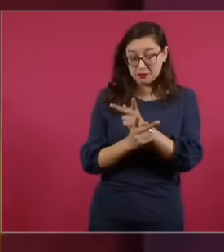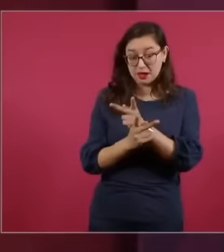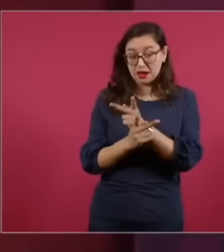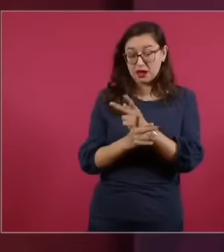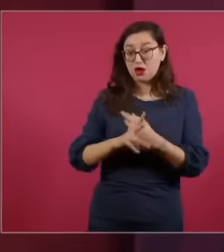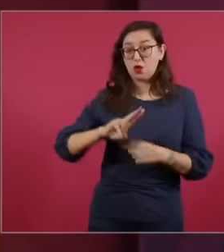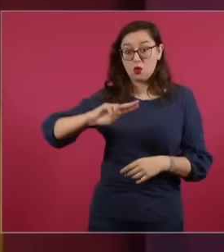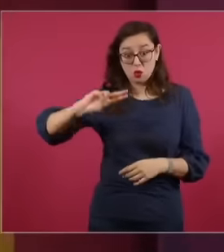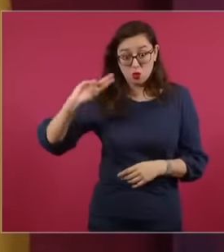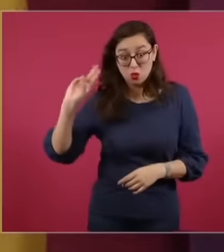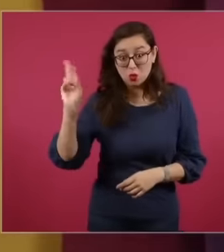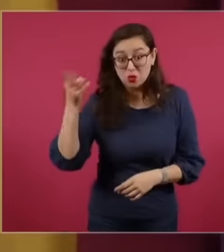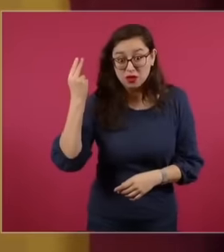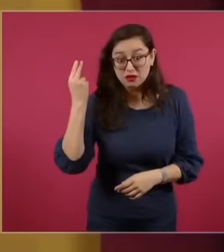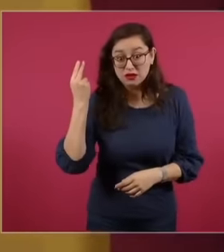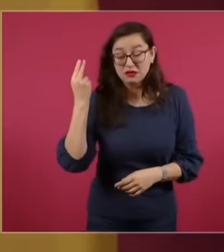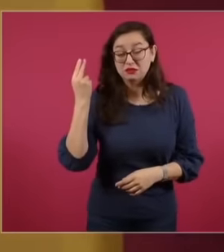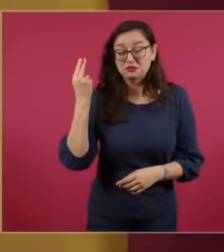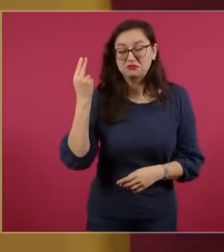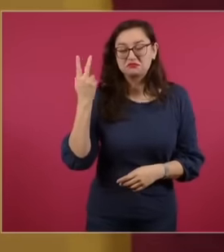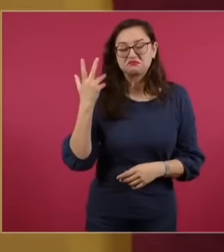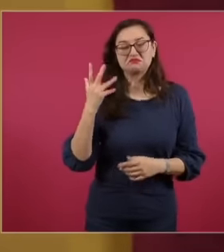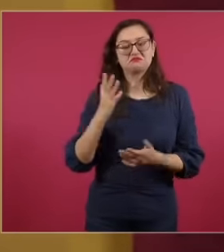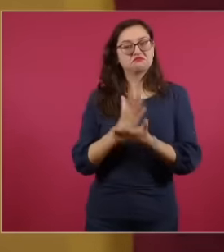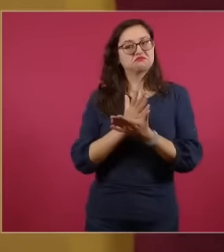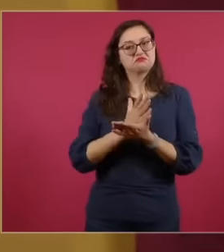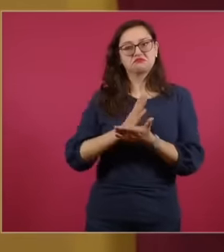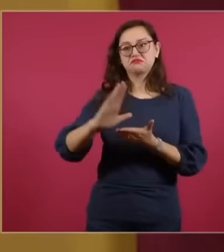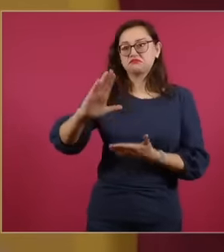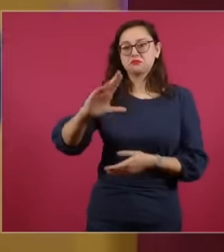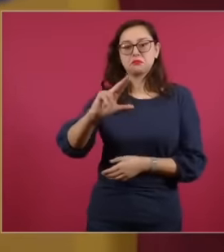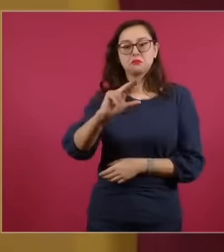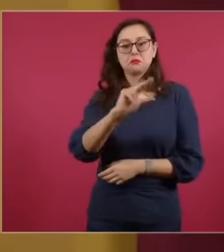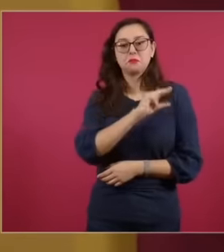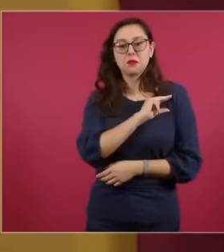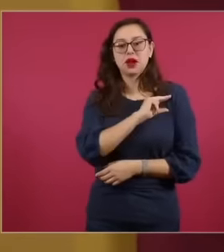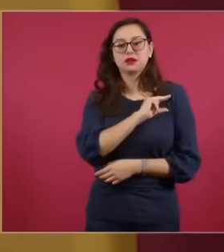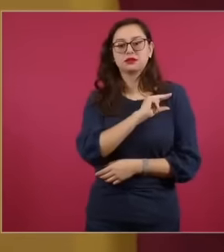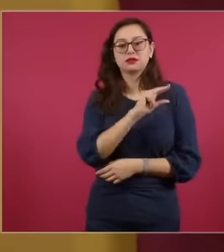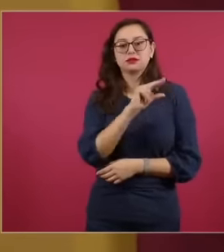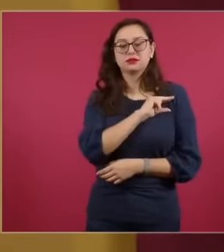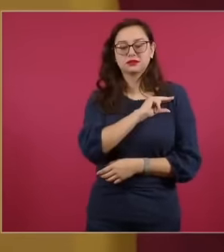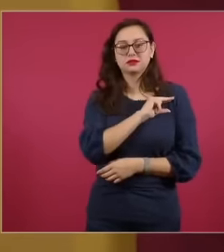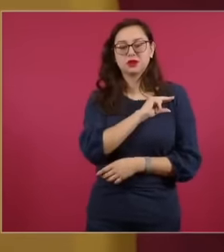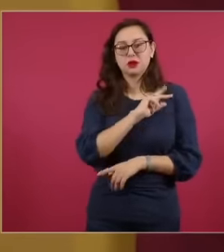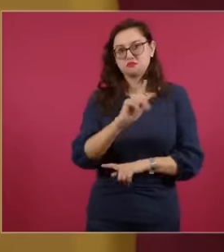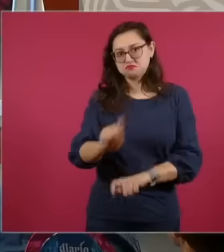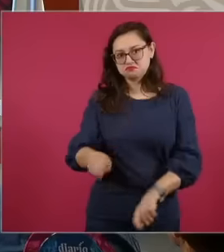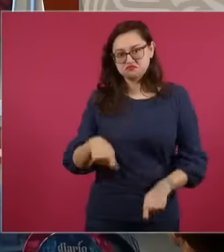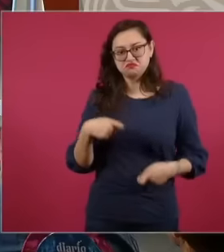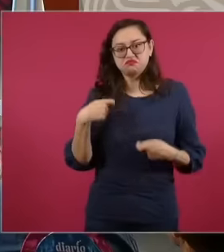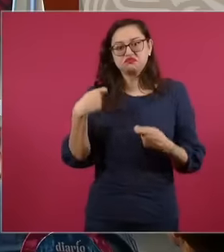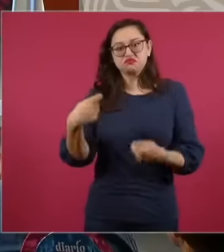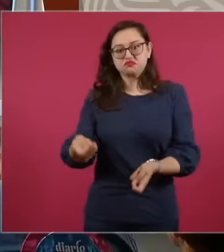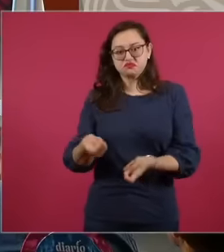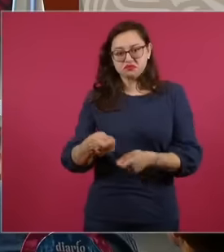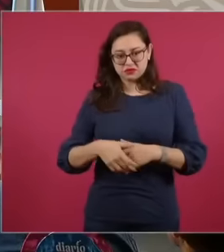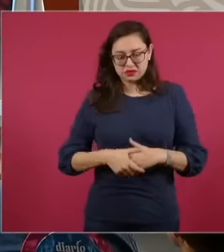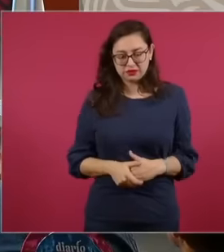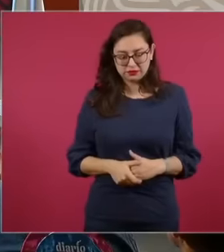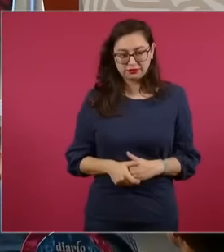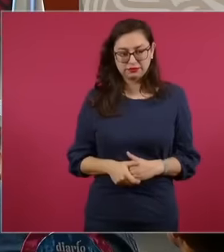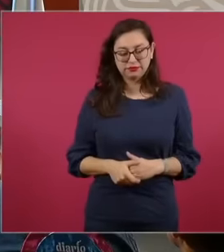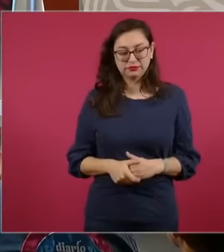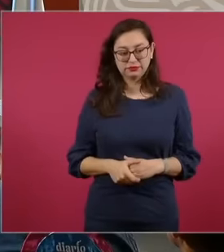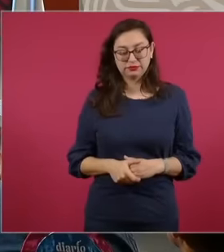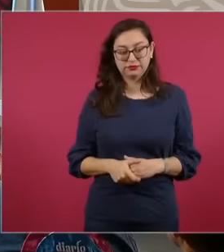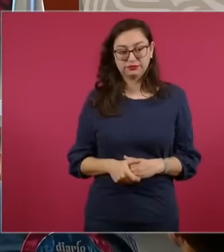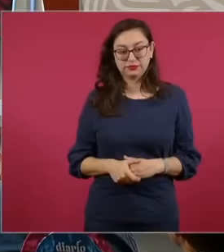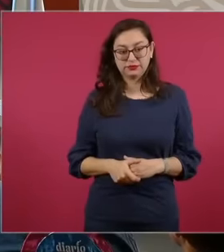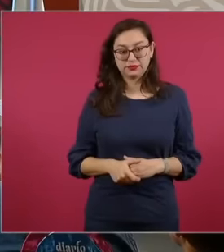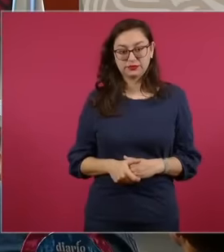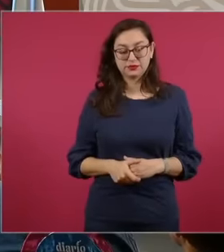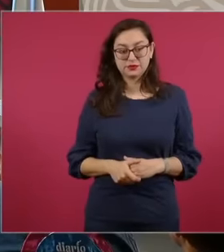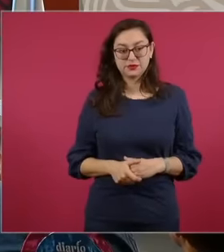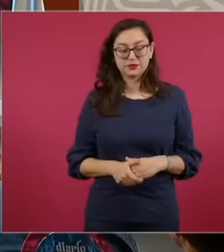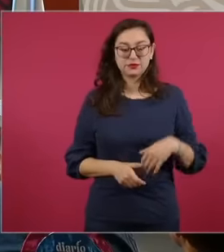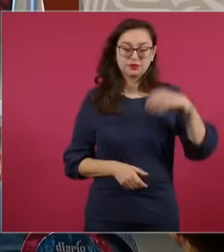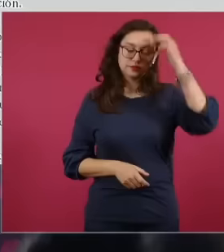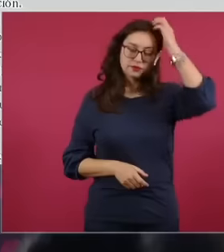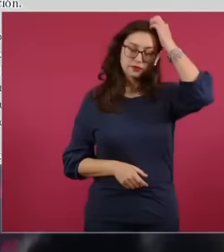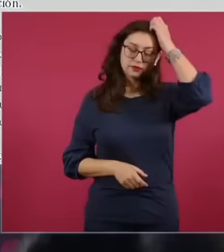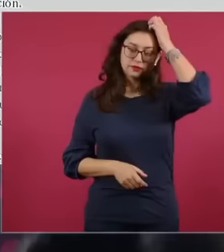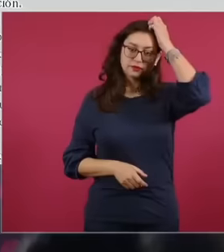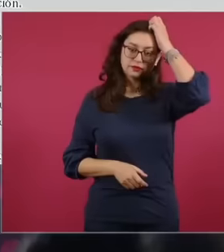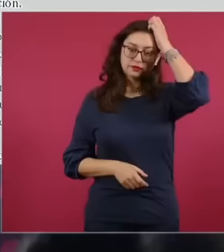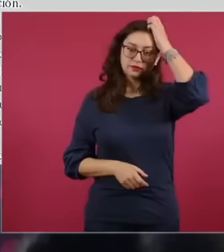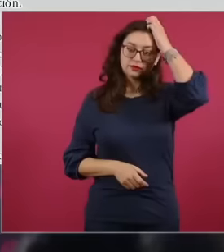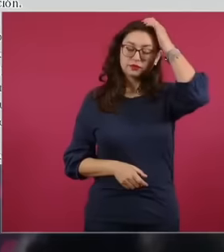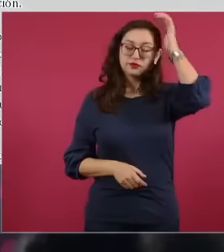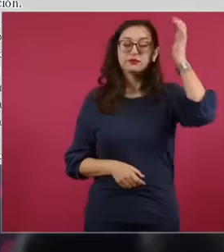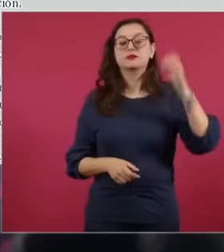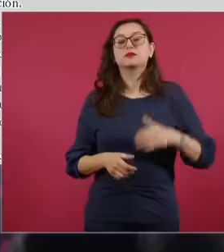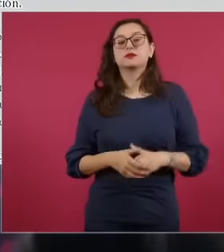upper secondary education and university education were left to the market since then around 300,000